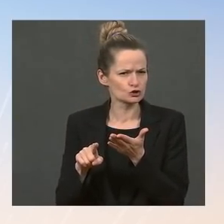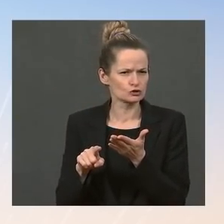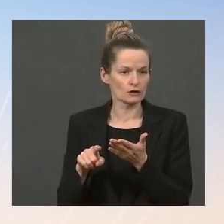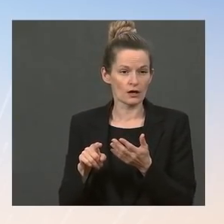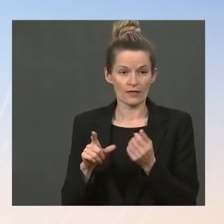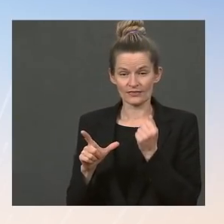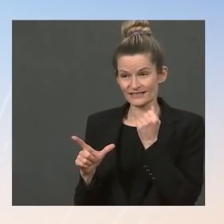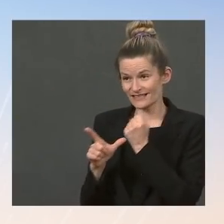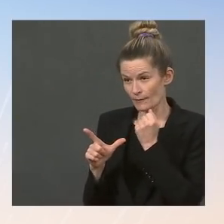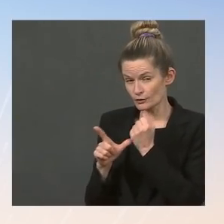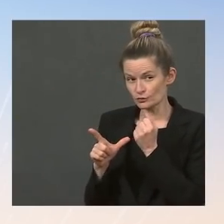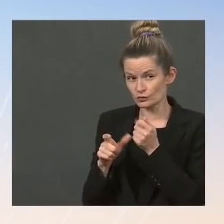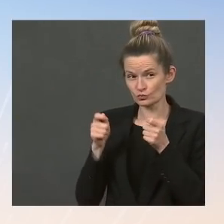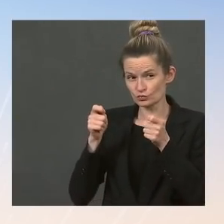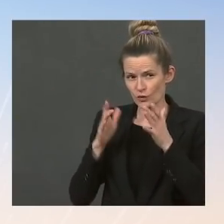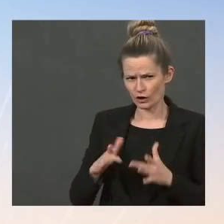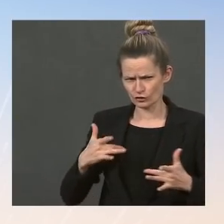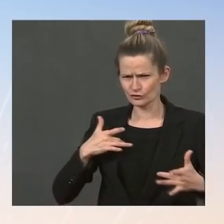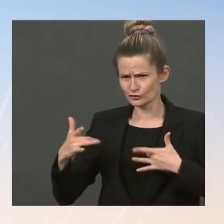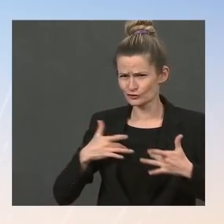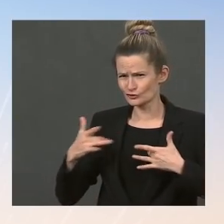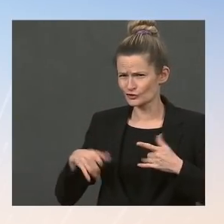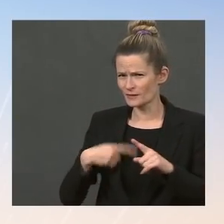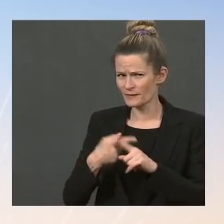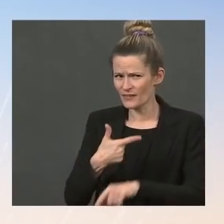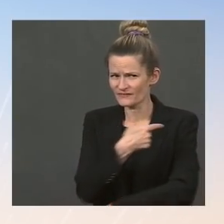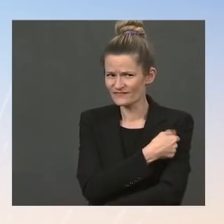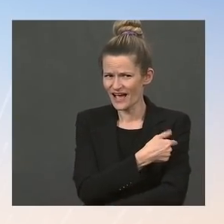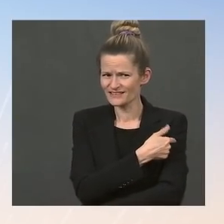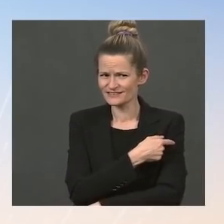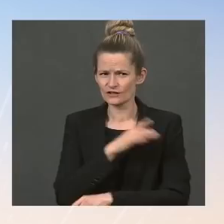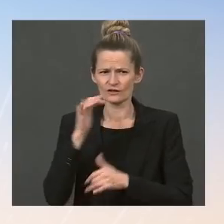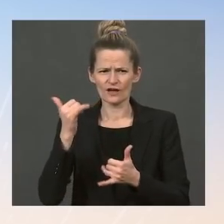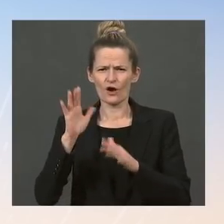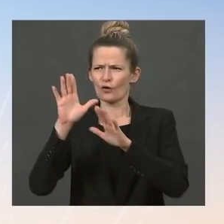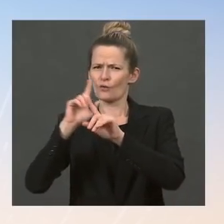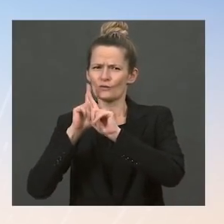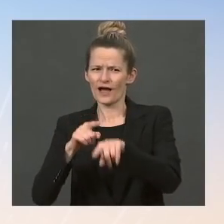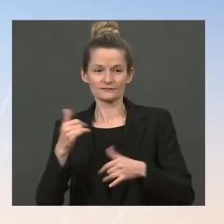So what's your reaction to that in light of boosters next week? And what does that say to the American people